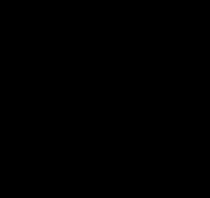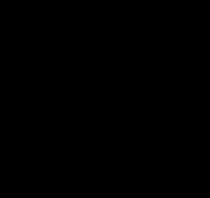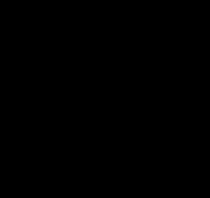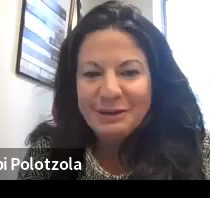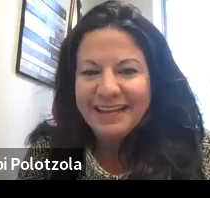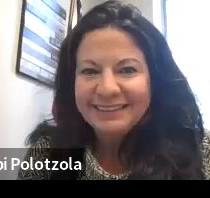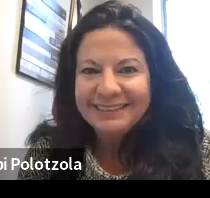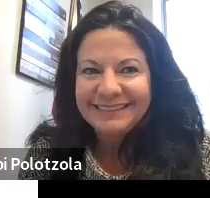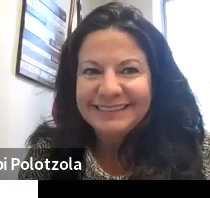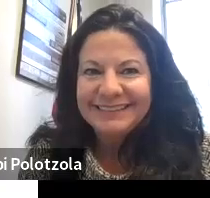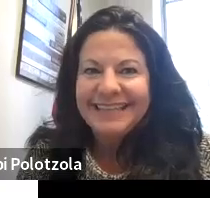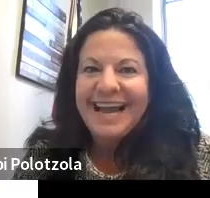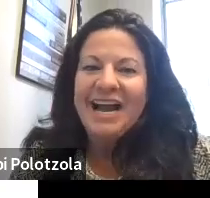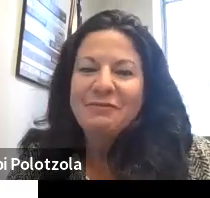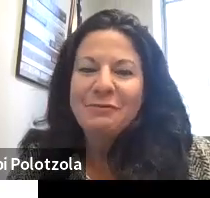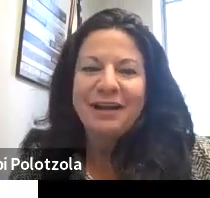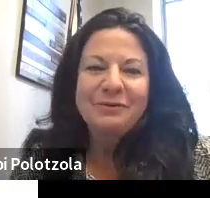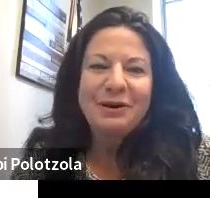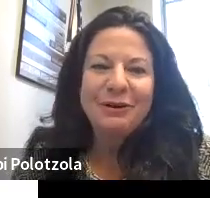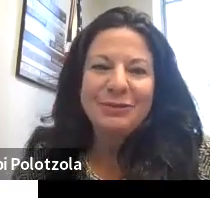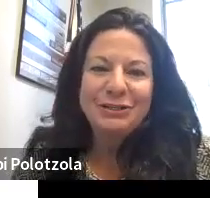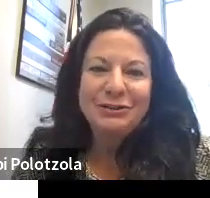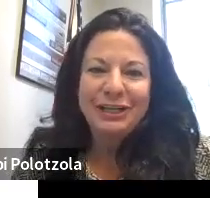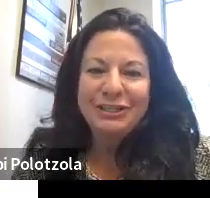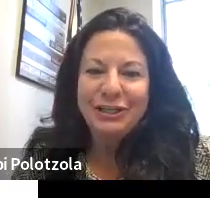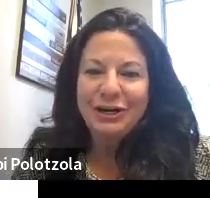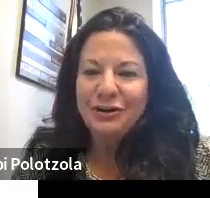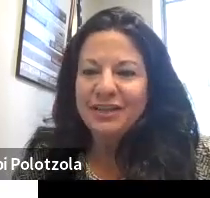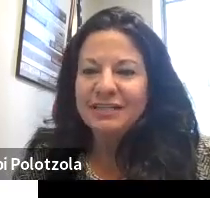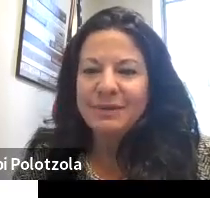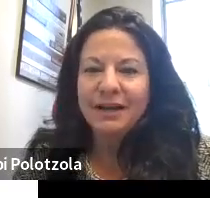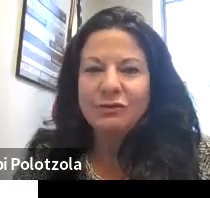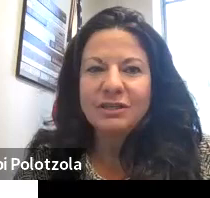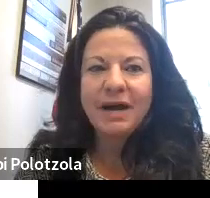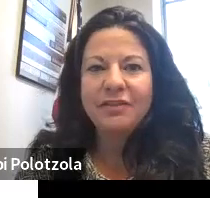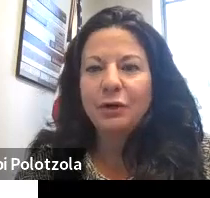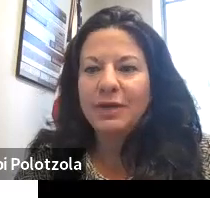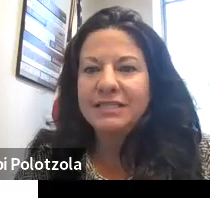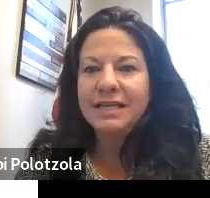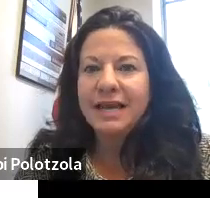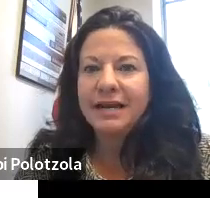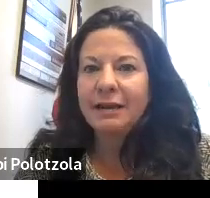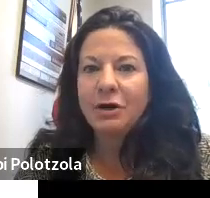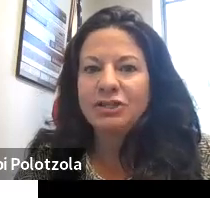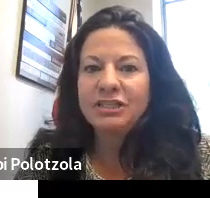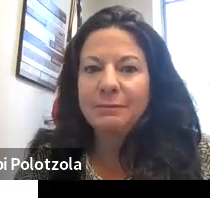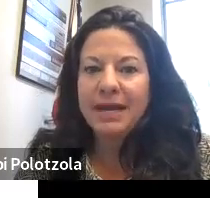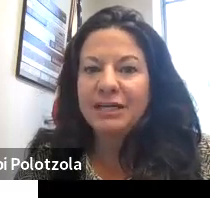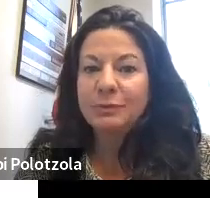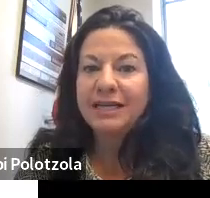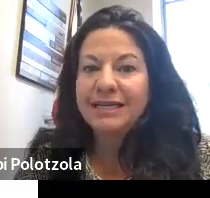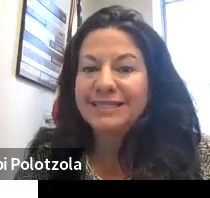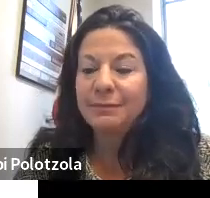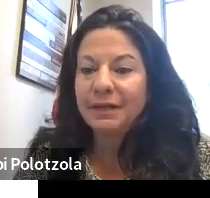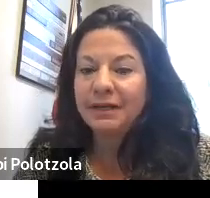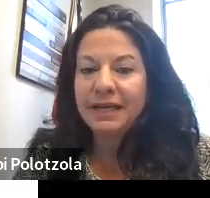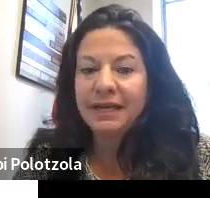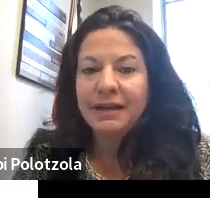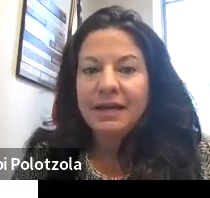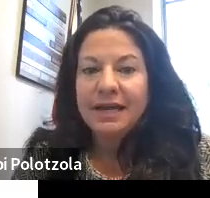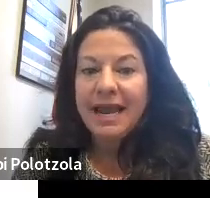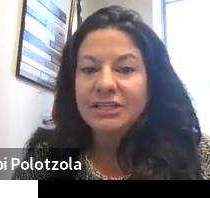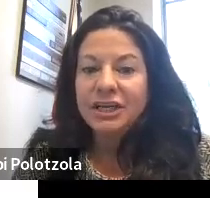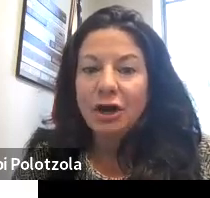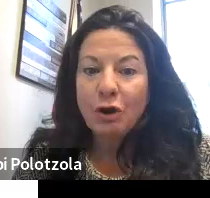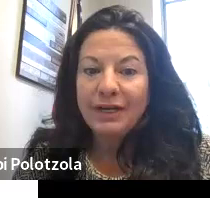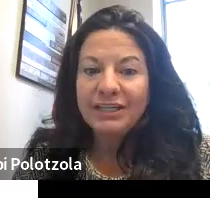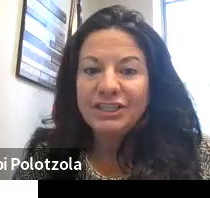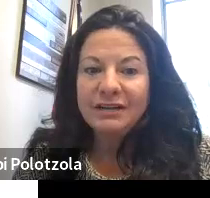Hi, everyone. Welcome to the lunch and learn that is being hosted by the Louisiana Emergency Management Disability and Aging Coalition.